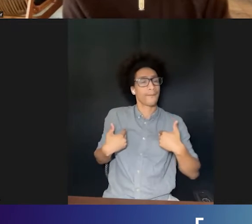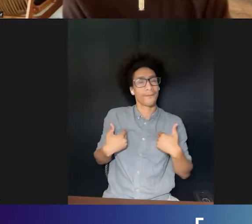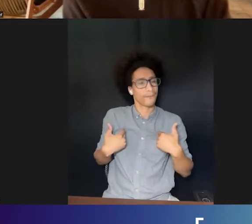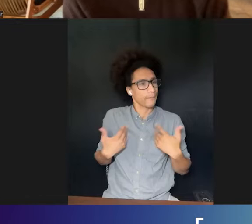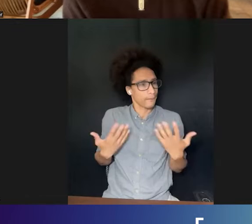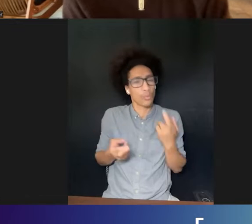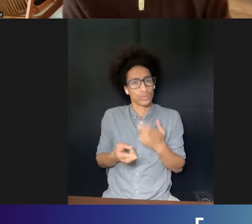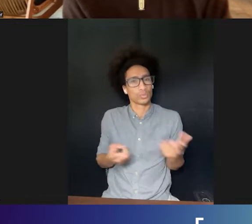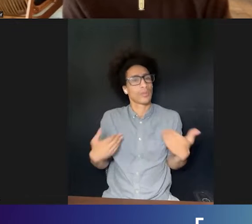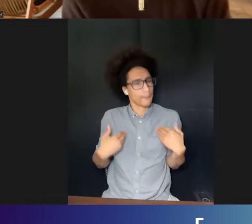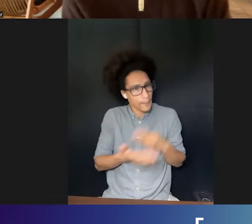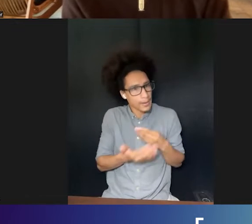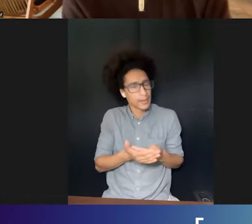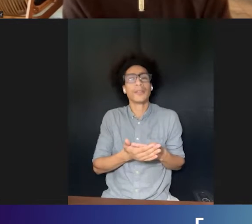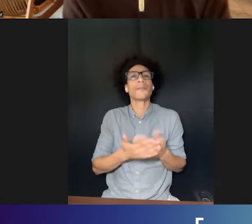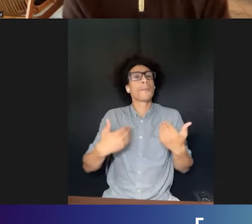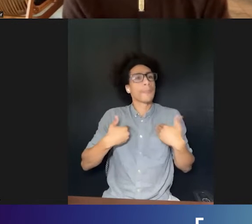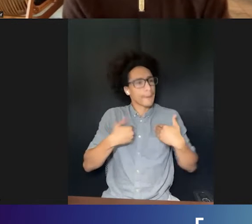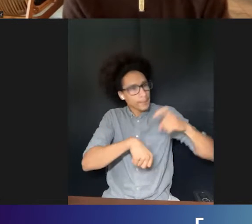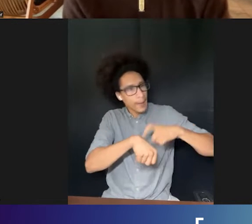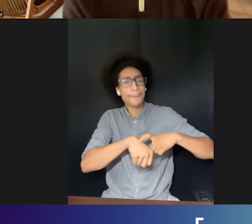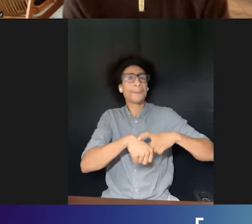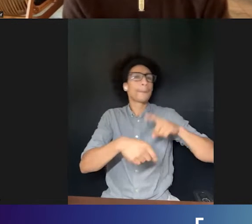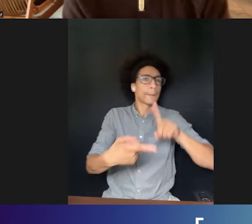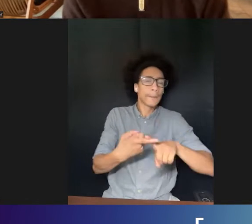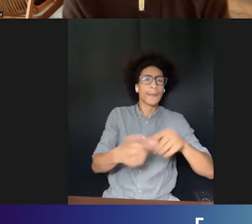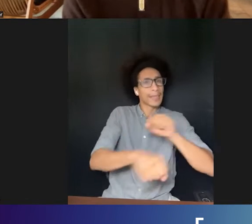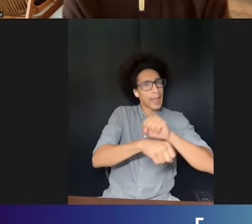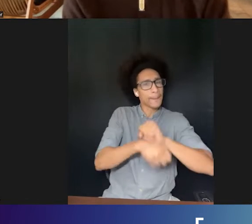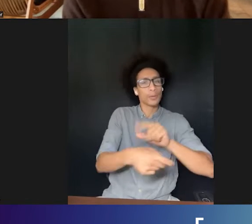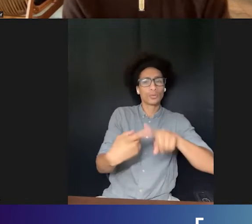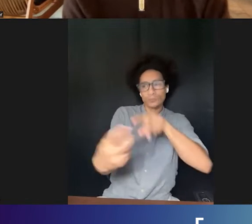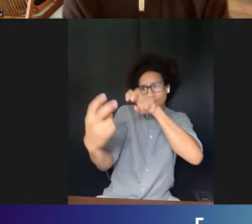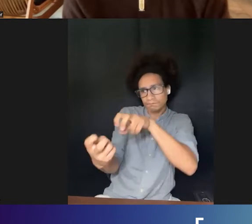having the capital, having the time, having the labor to put something through self-distribution.